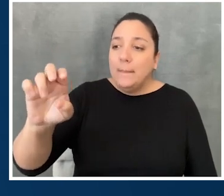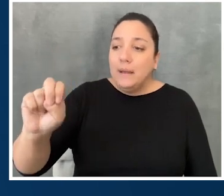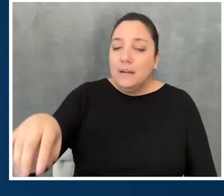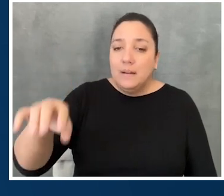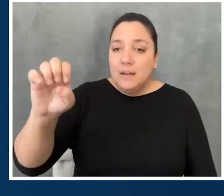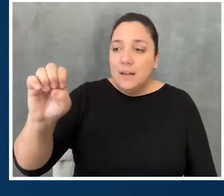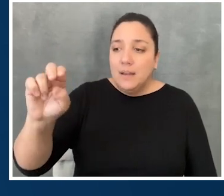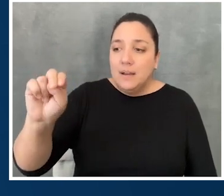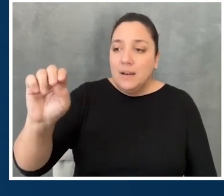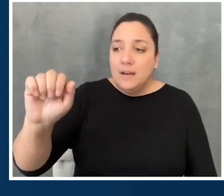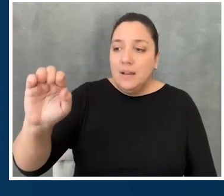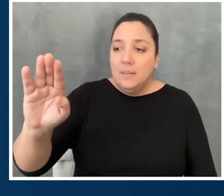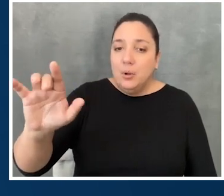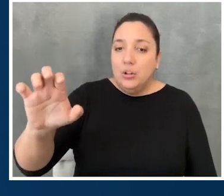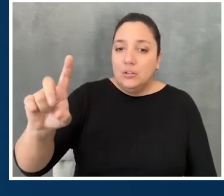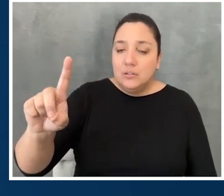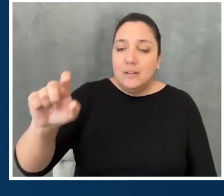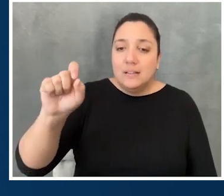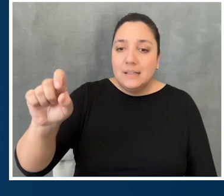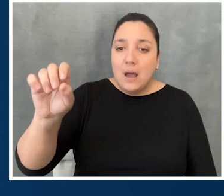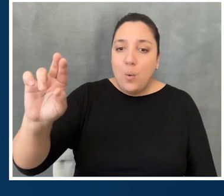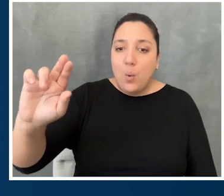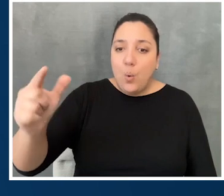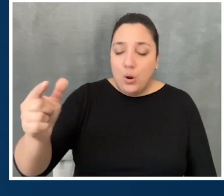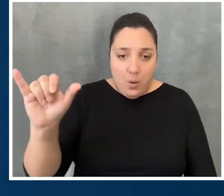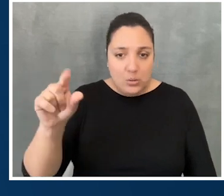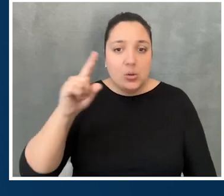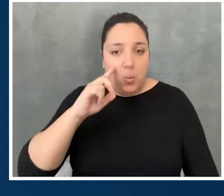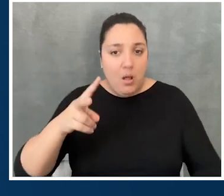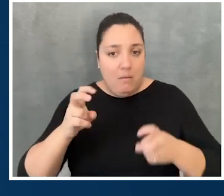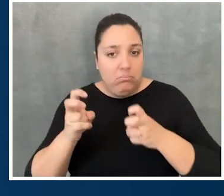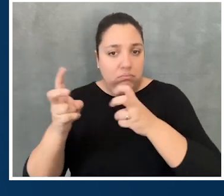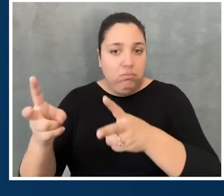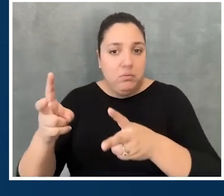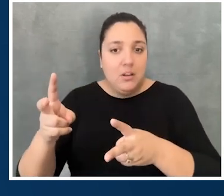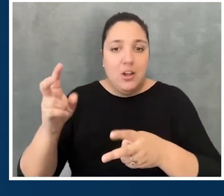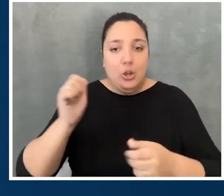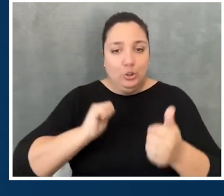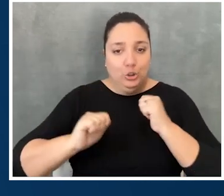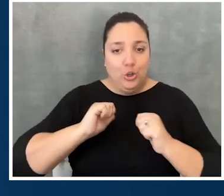and we can also put that in the show notes, correct? Yes, we absolutely will.